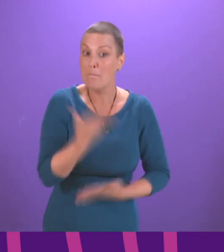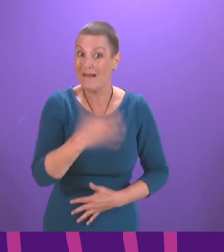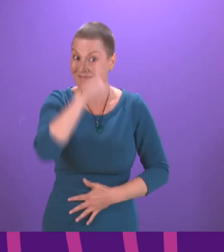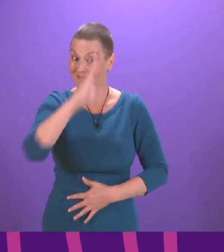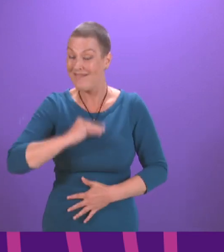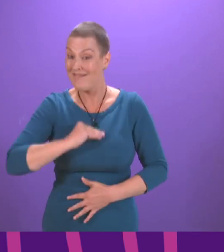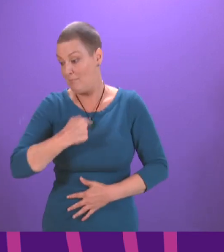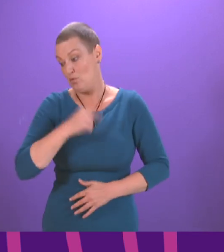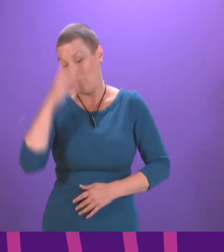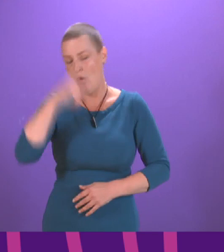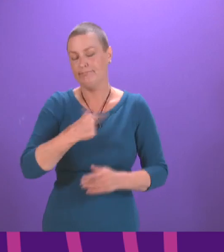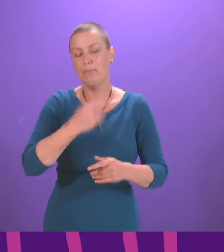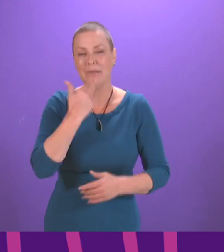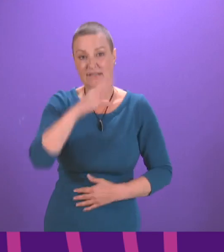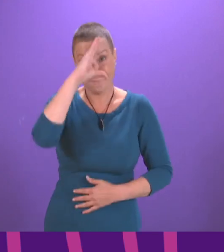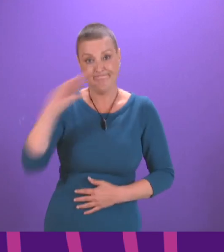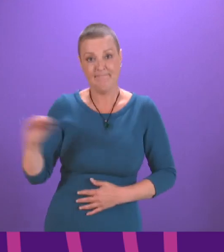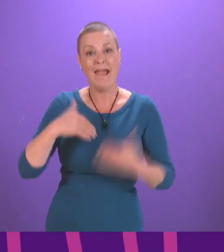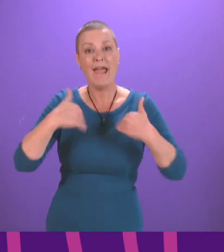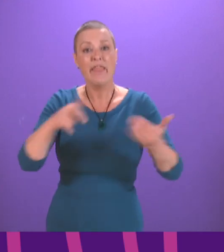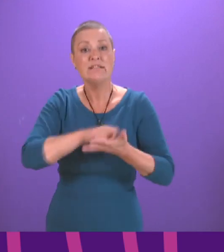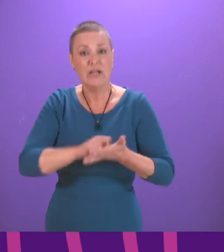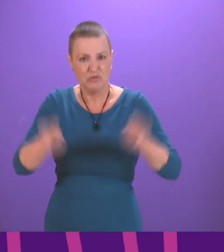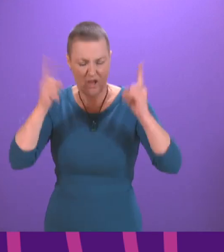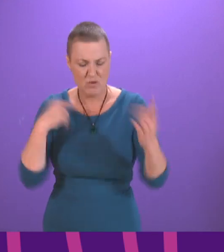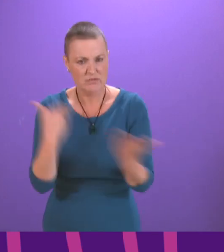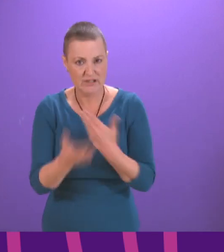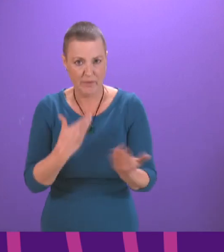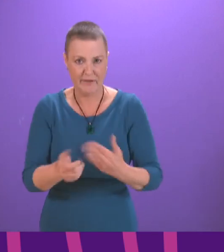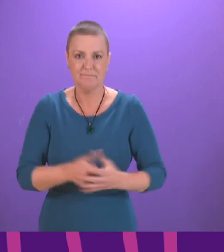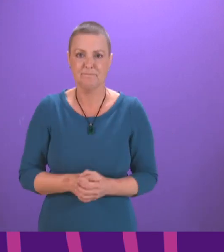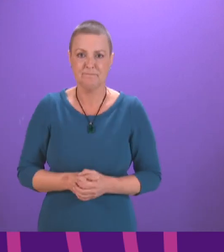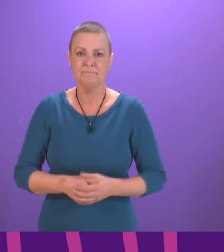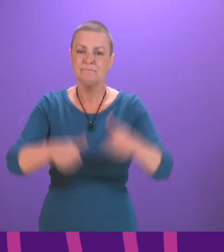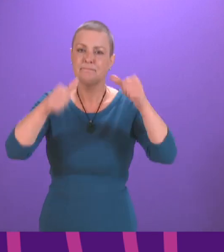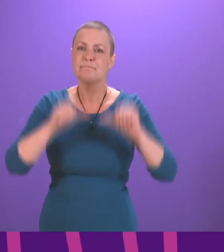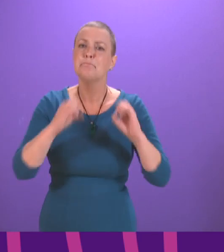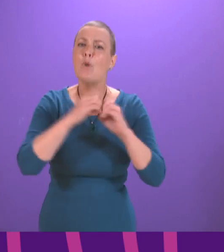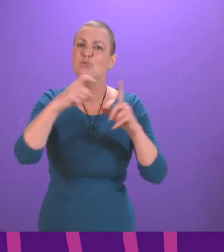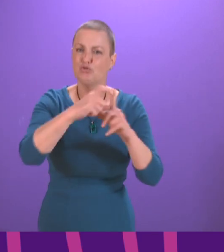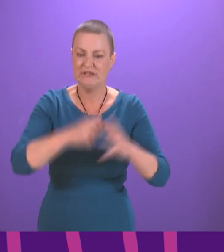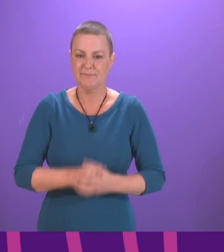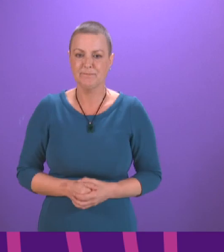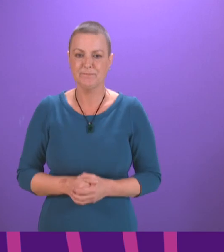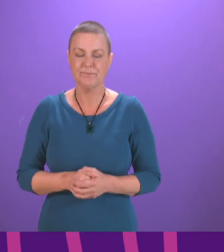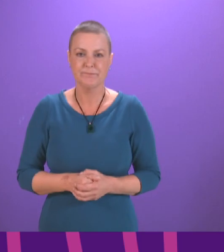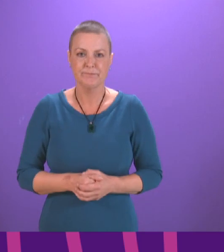attention of the health secretary and we will take steps to address the issue. Covid-19 Restrictions (Amateur Football Teams) Bob Doris (Glasgow Maryhill and Springburn) (SNP): I know that many MSPs have been contacted